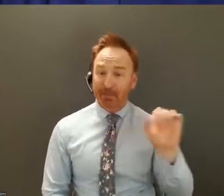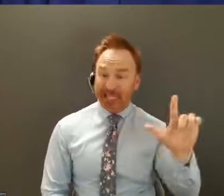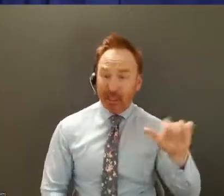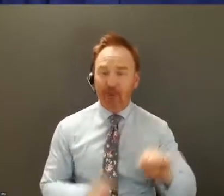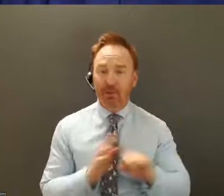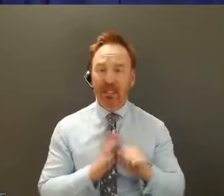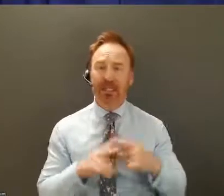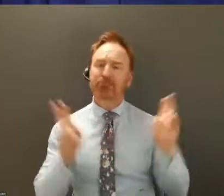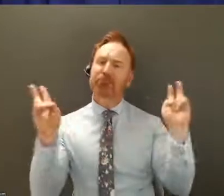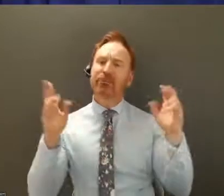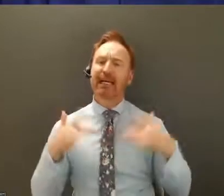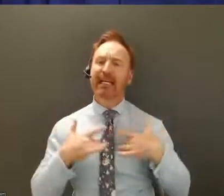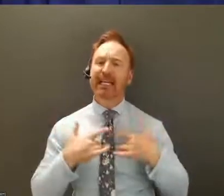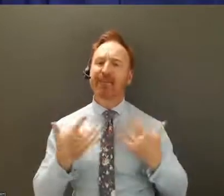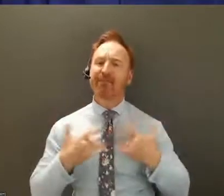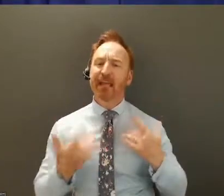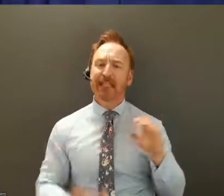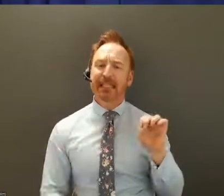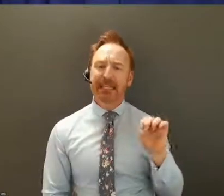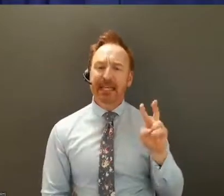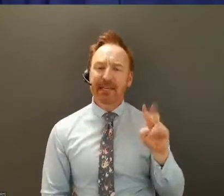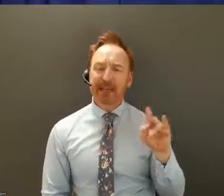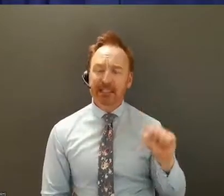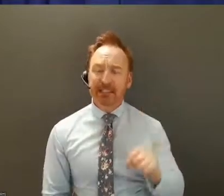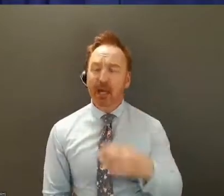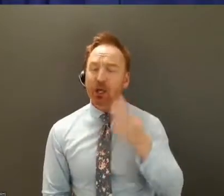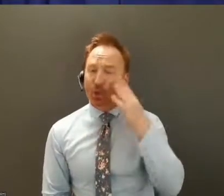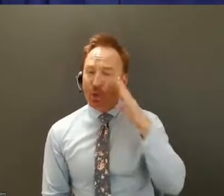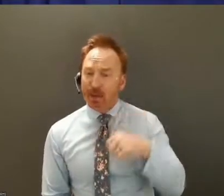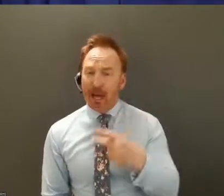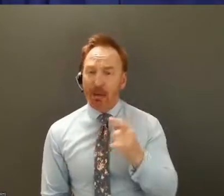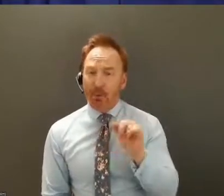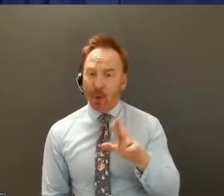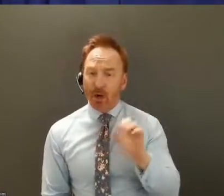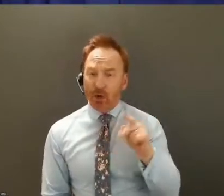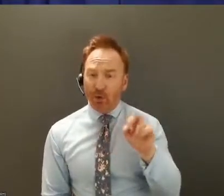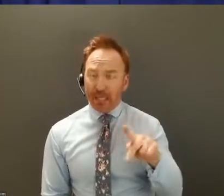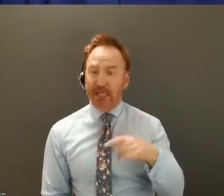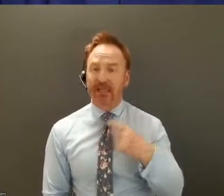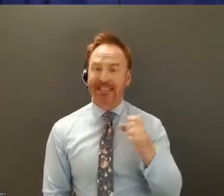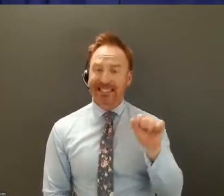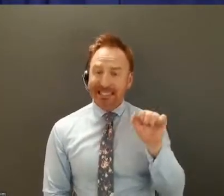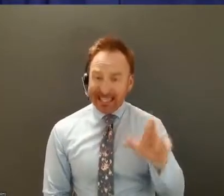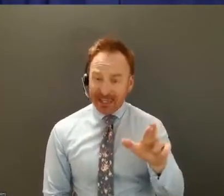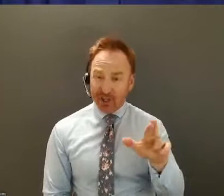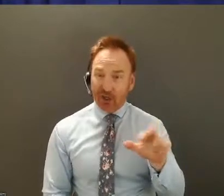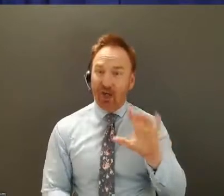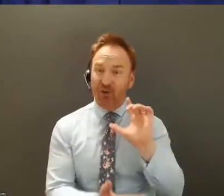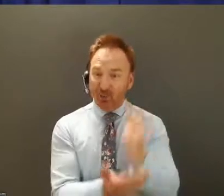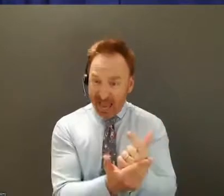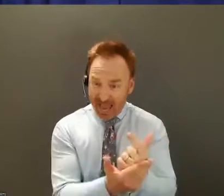you need to make an appointment. We have enough vaccines for everyone who wants one and we